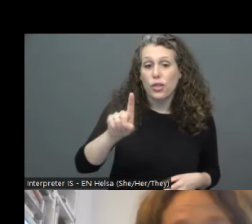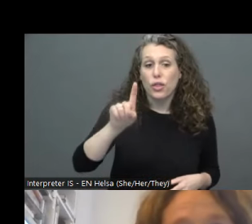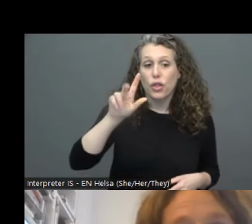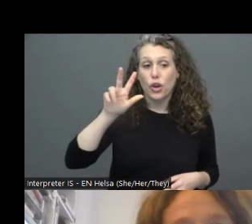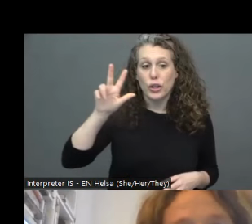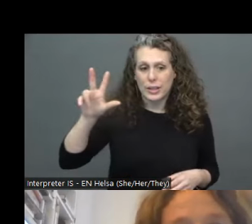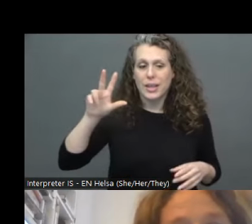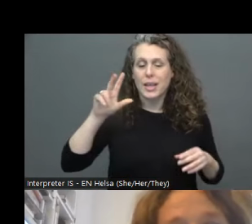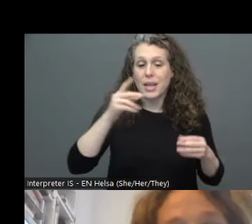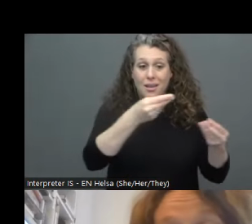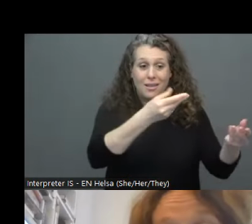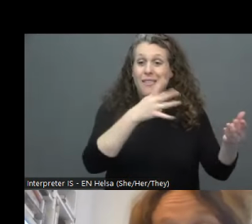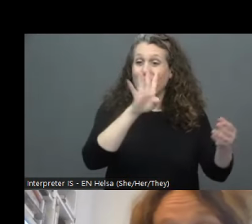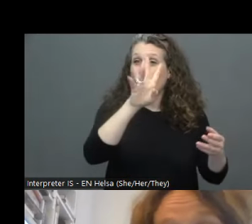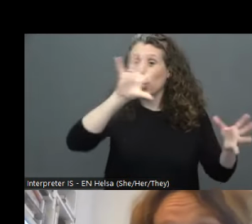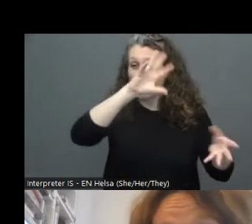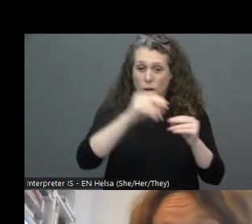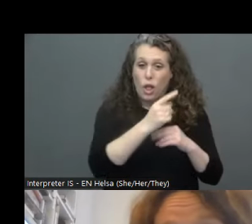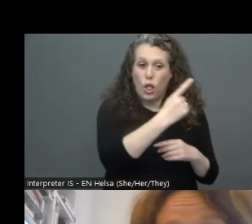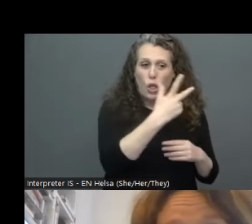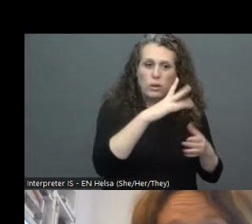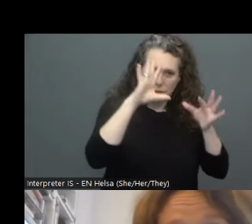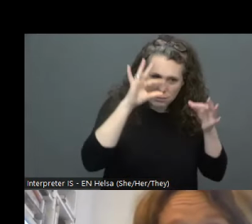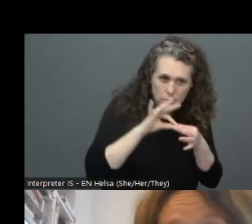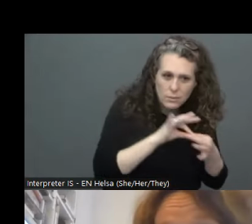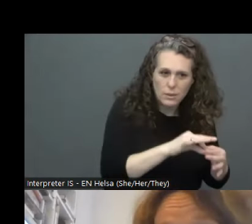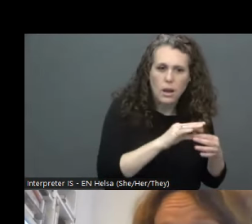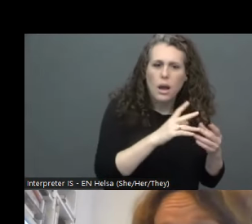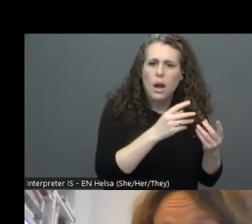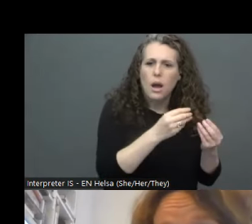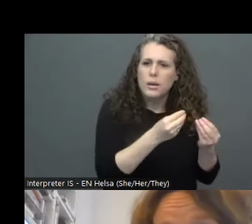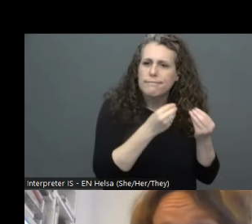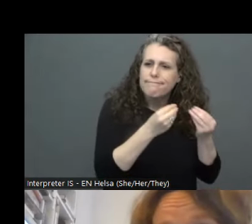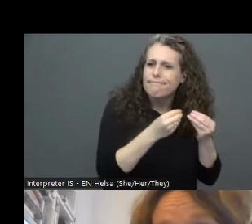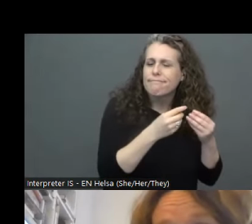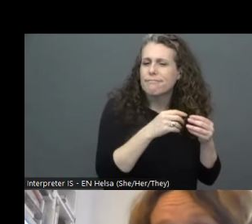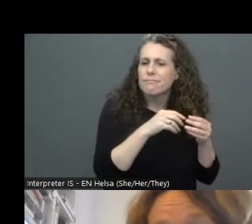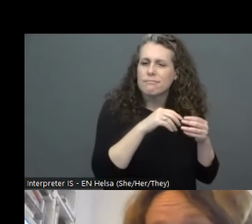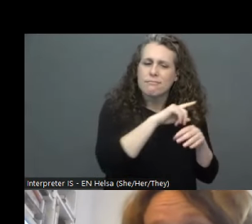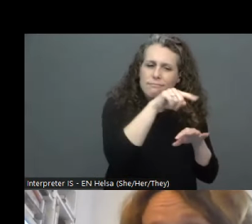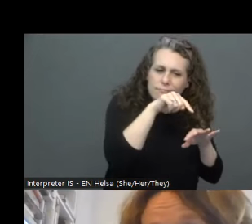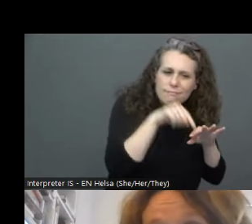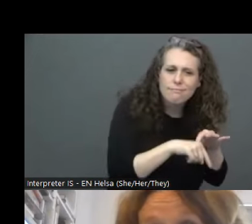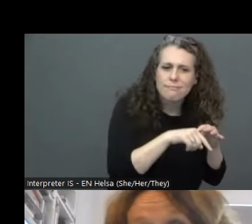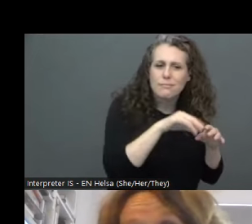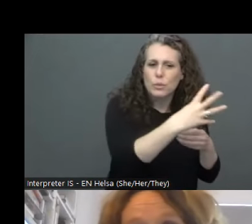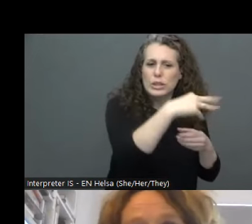that. We also have a big focus on capacity development of humanitarian actors. So let's